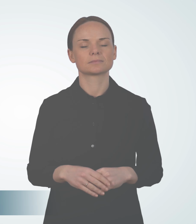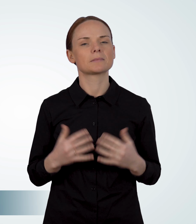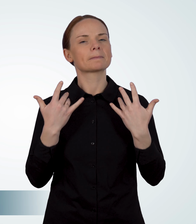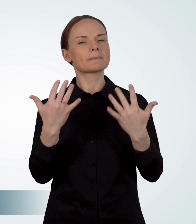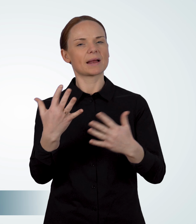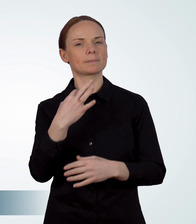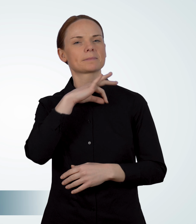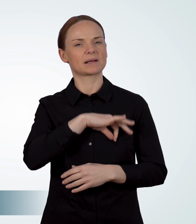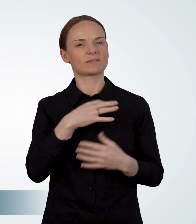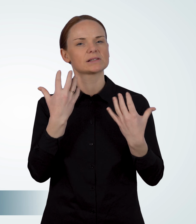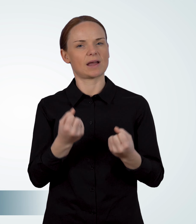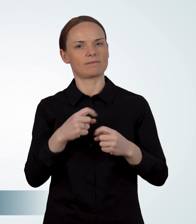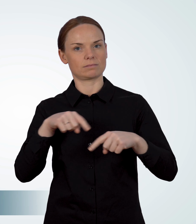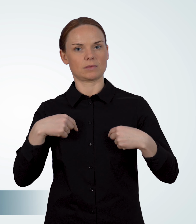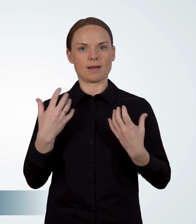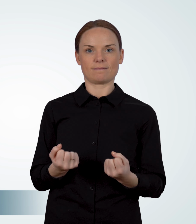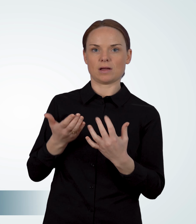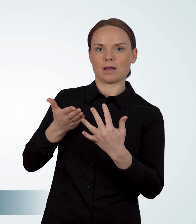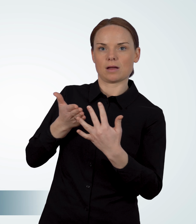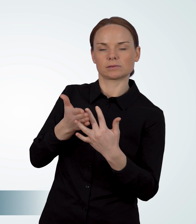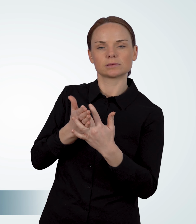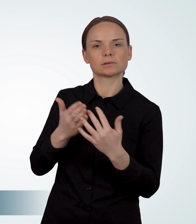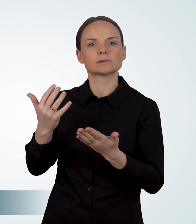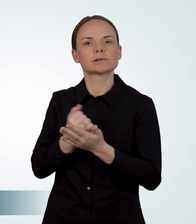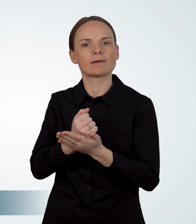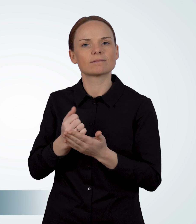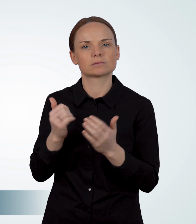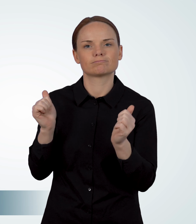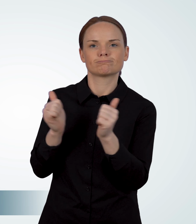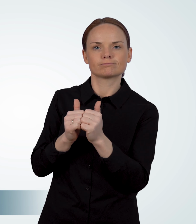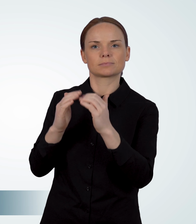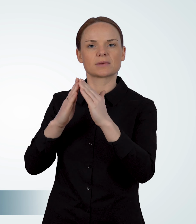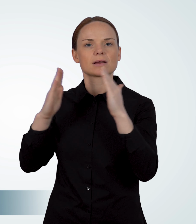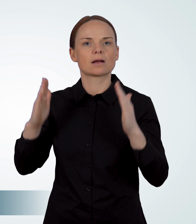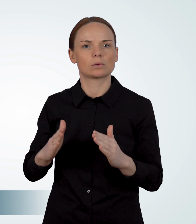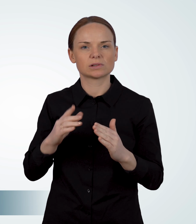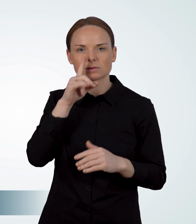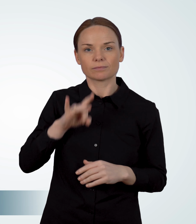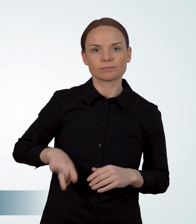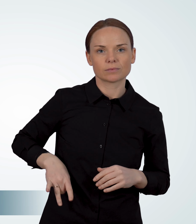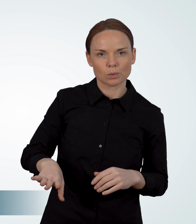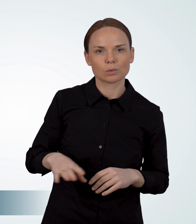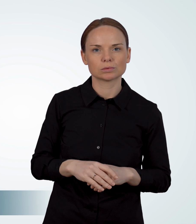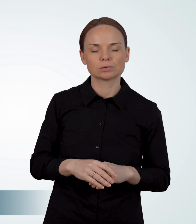Access to safe, suitable and affordable housing has many benefits.